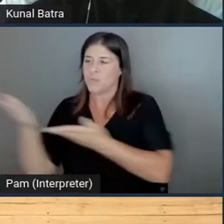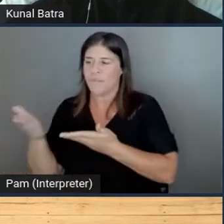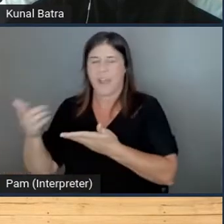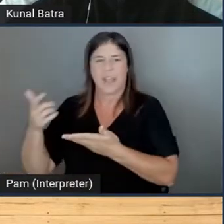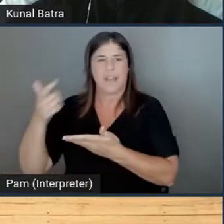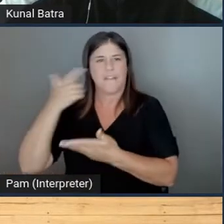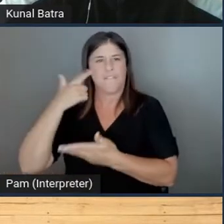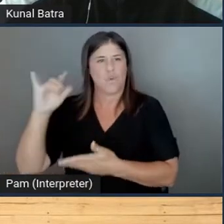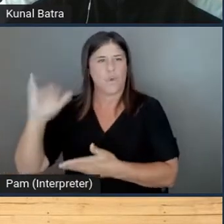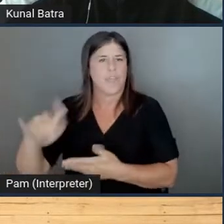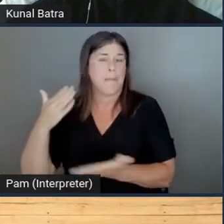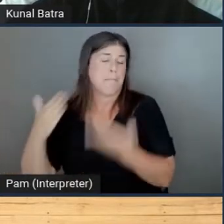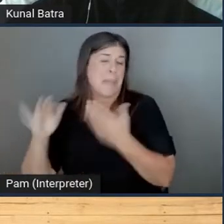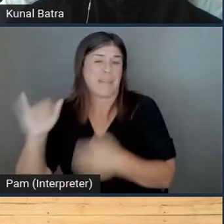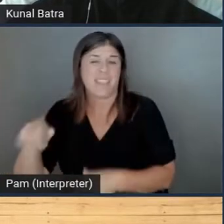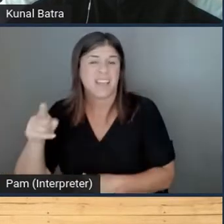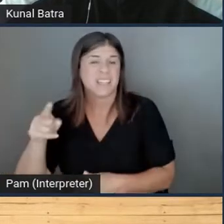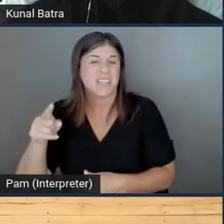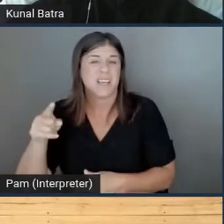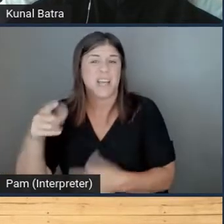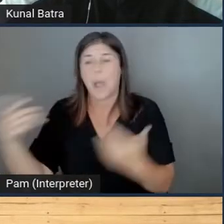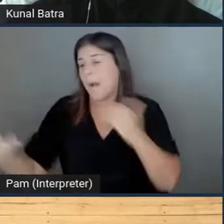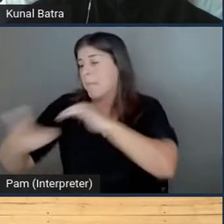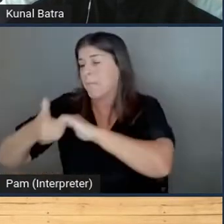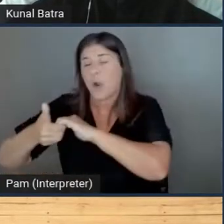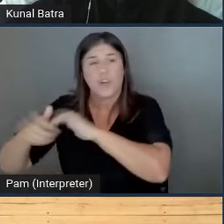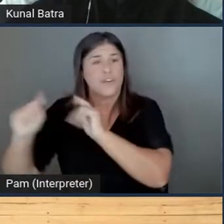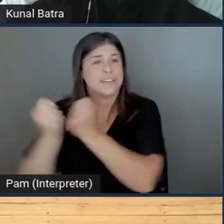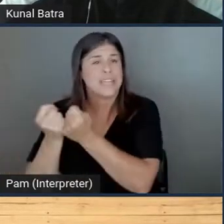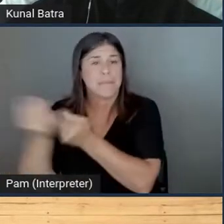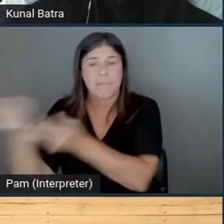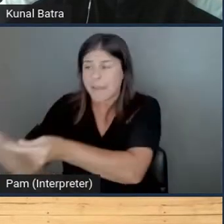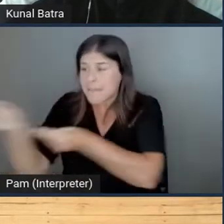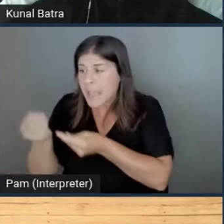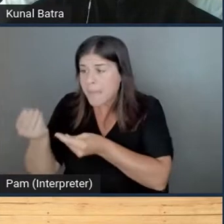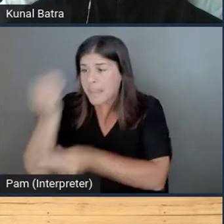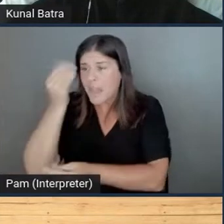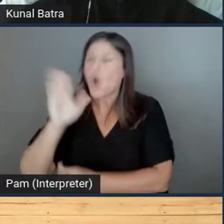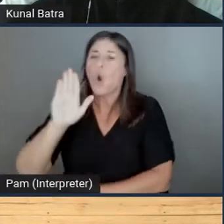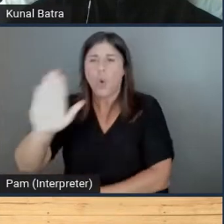Maybe this is a partner team that provided me that, hey, this is your marketing analysis.